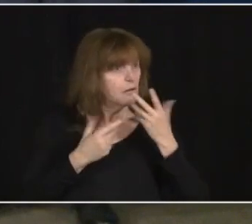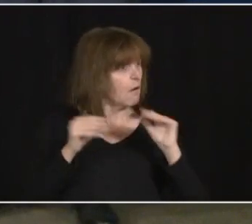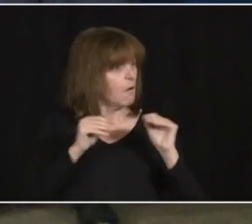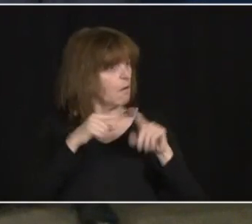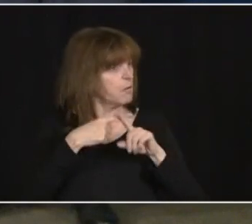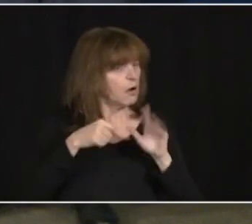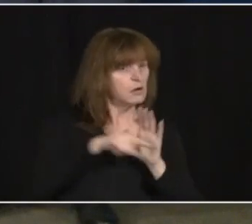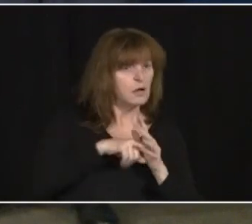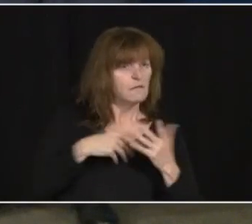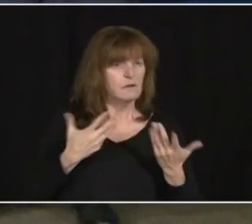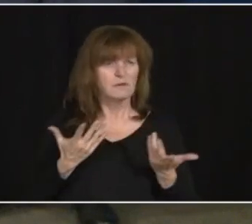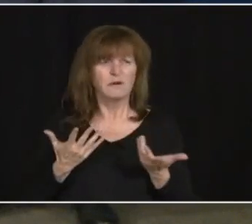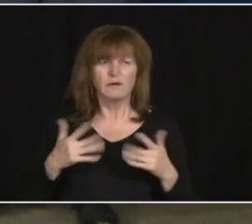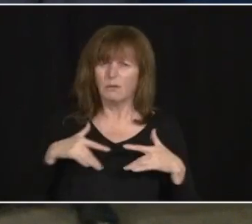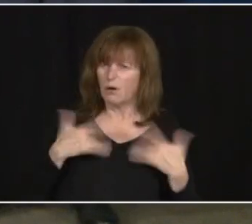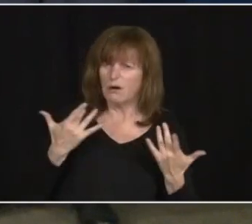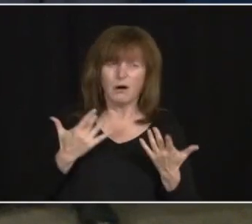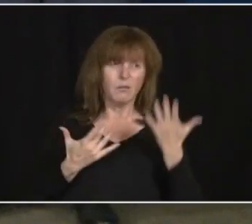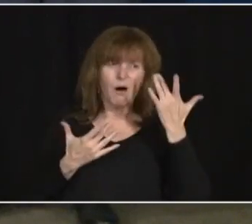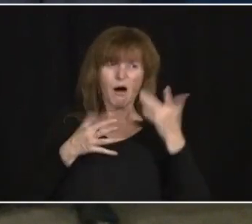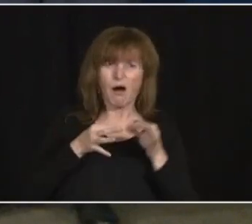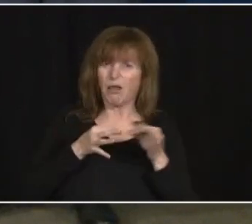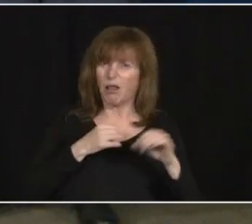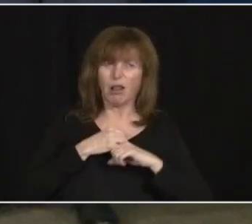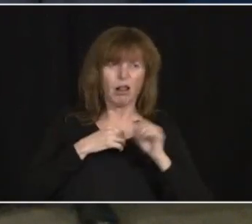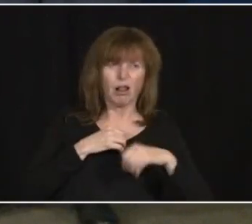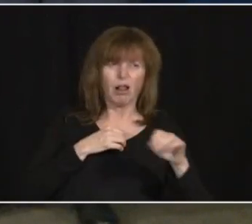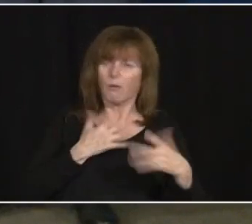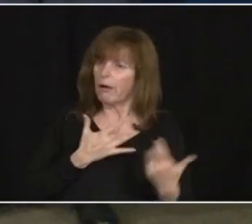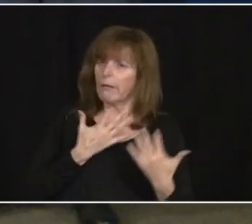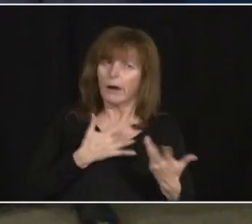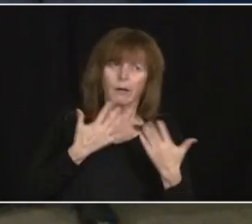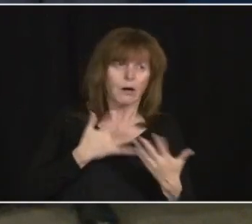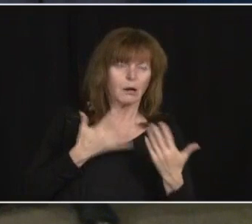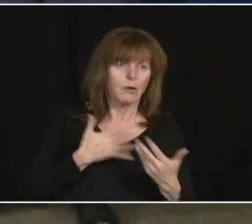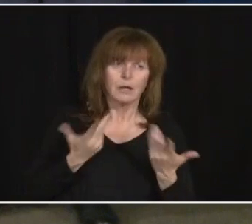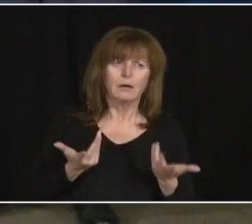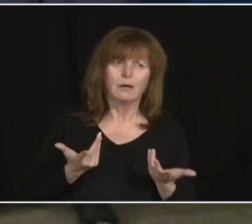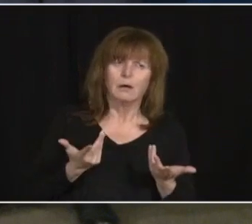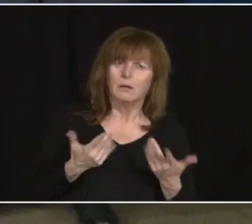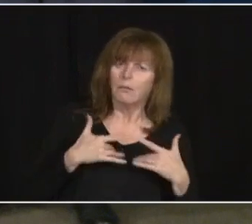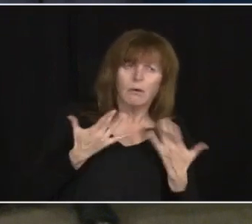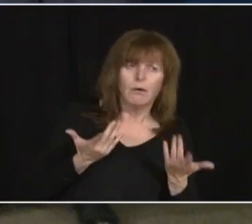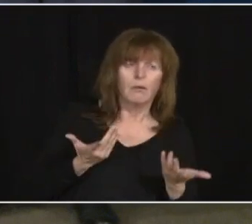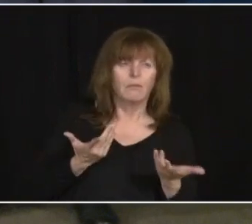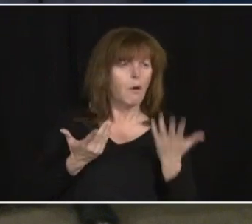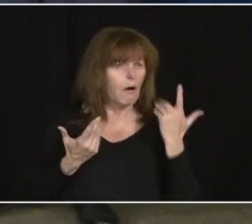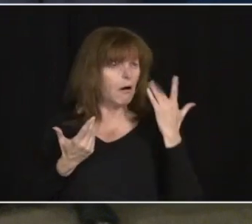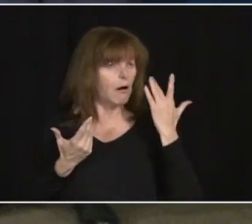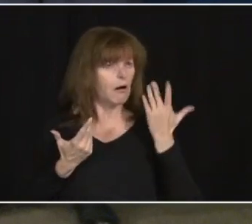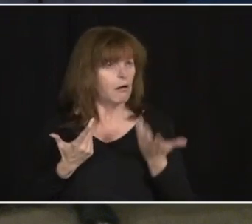What is the hold up for people waiting a long time to get the results and perhaps yet process wasn't accelerated.